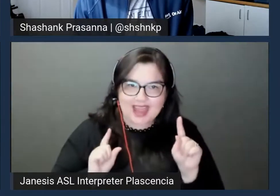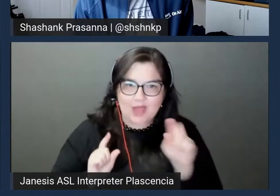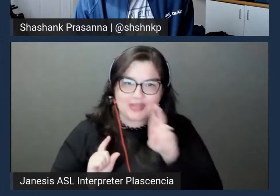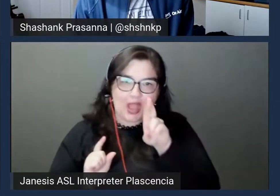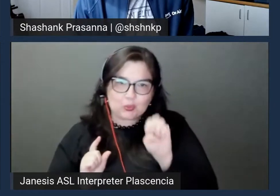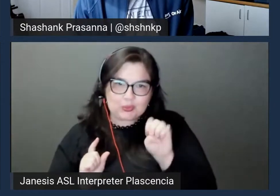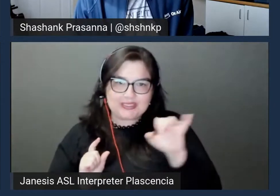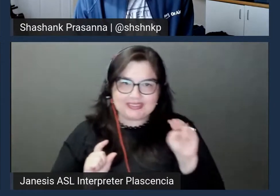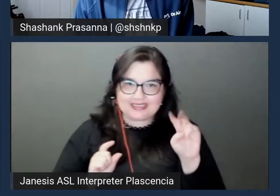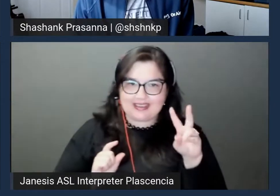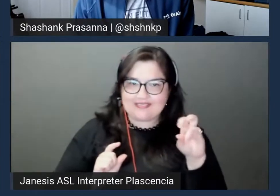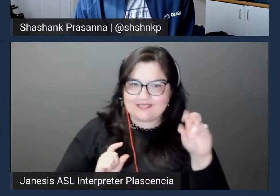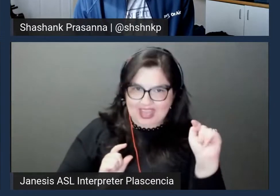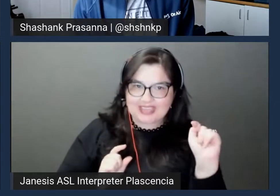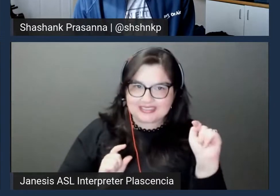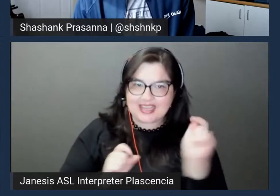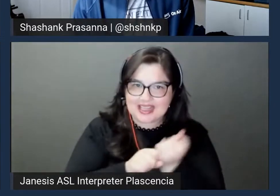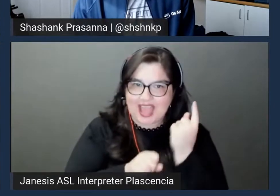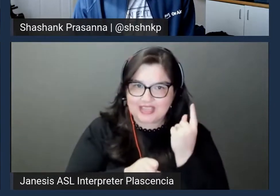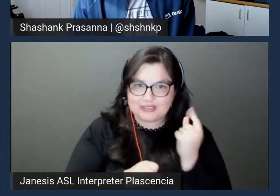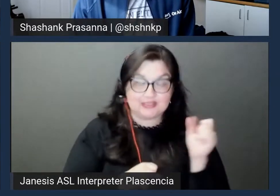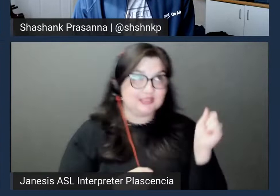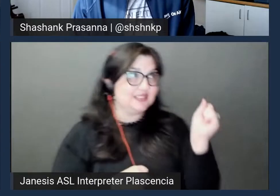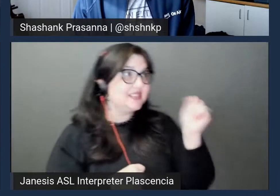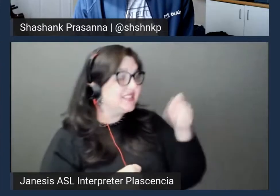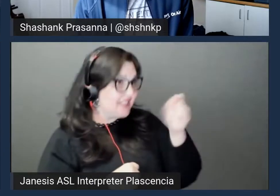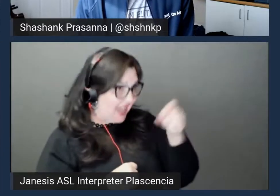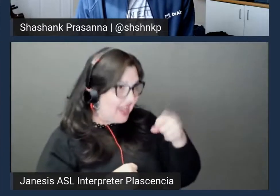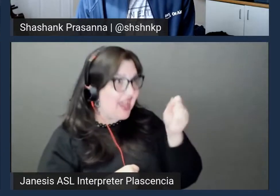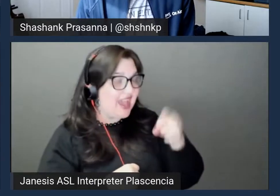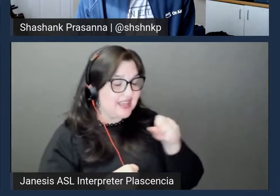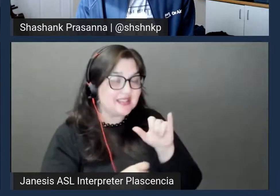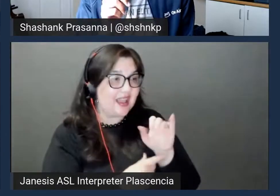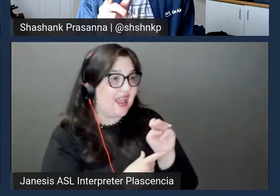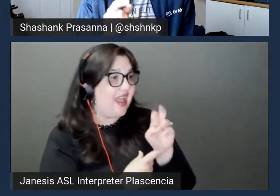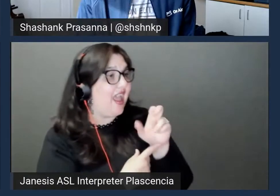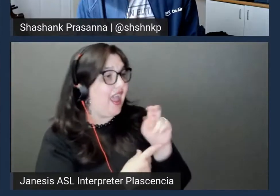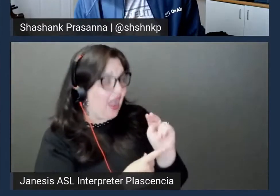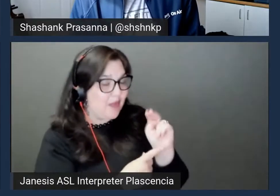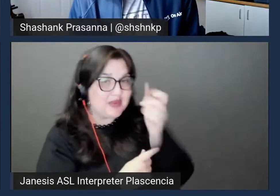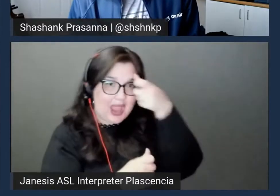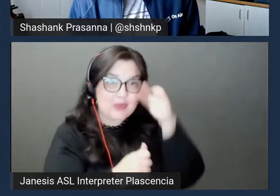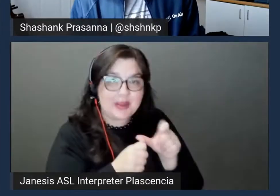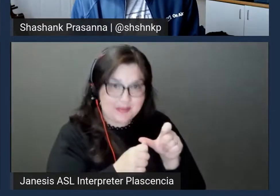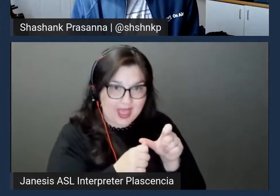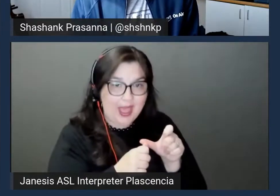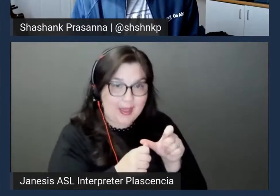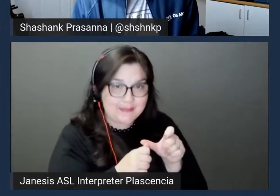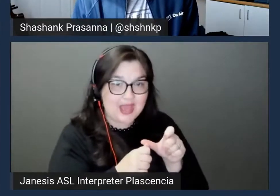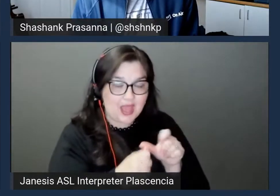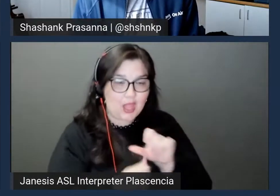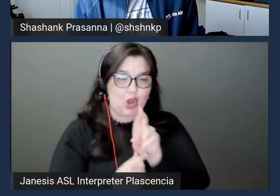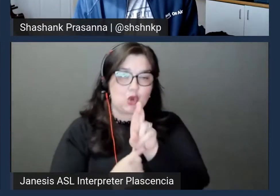who was doing this stuff. I did the live stream for re:Invent last year